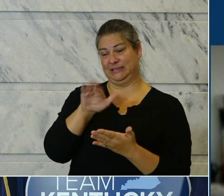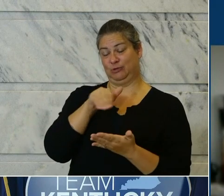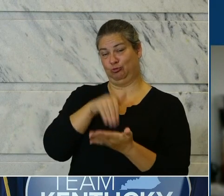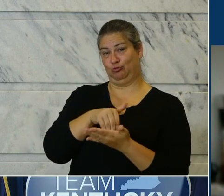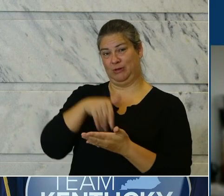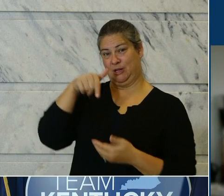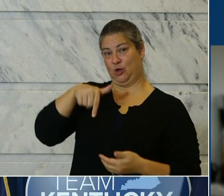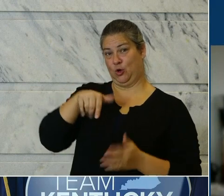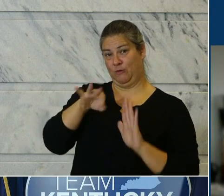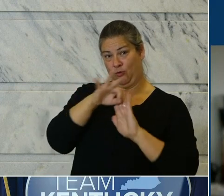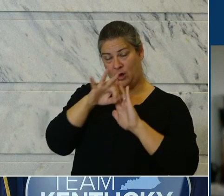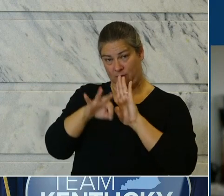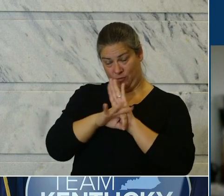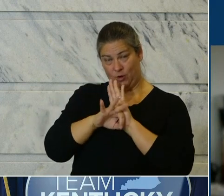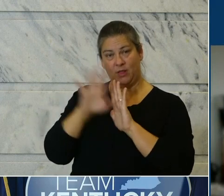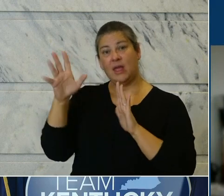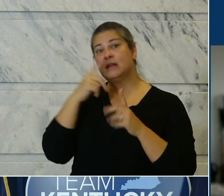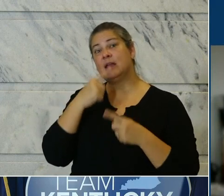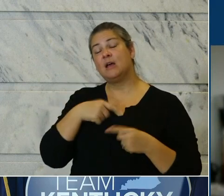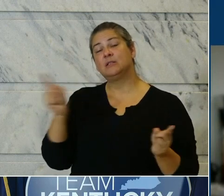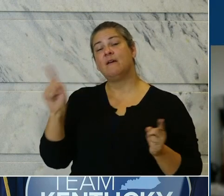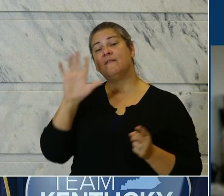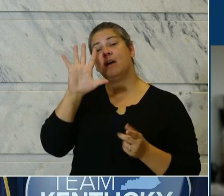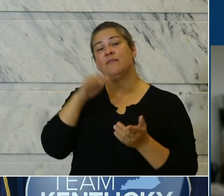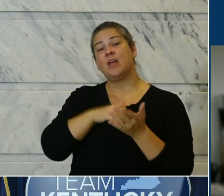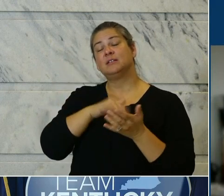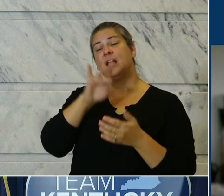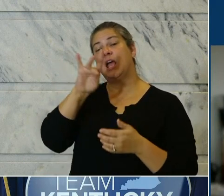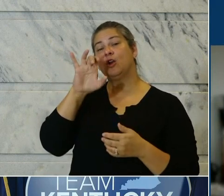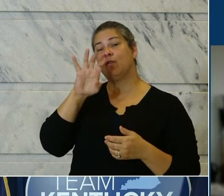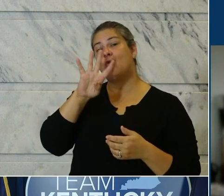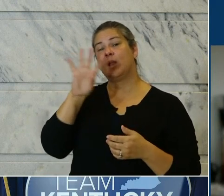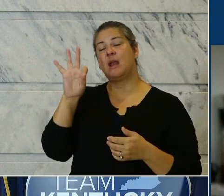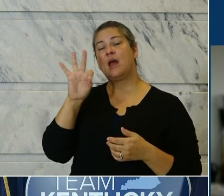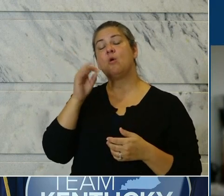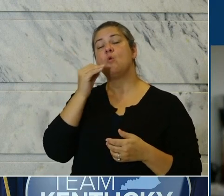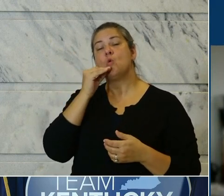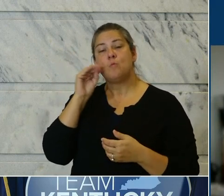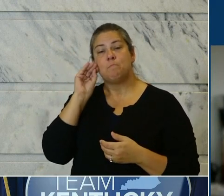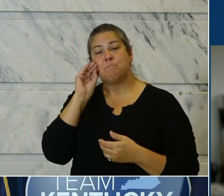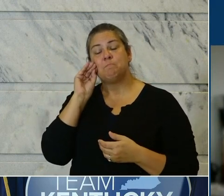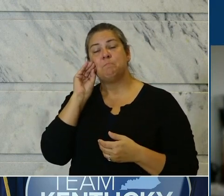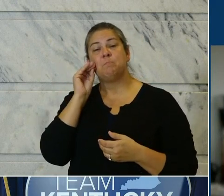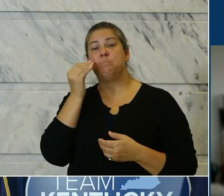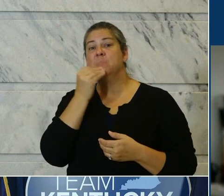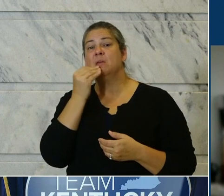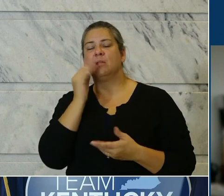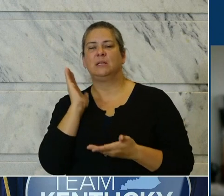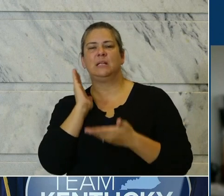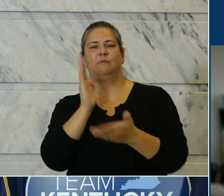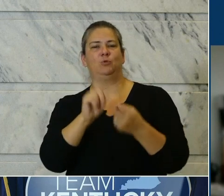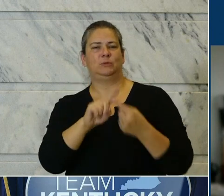CITY ACTIVITY CENTER HERE IN FRANKFORT THEY NOW SIR